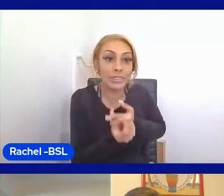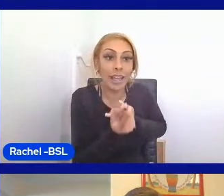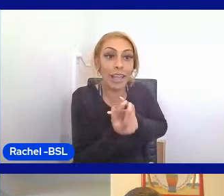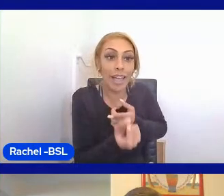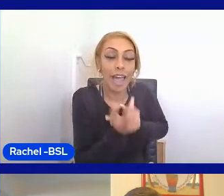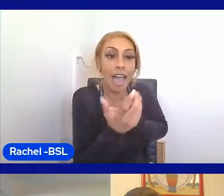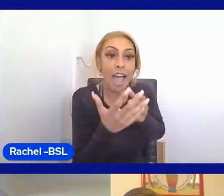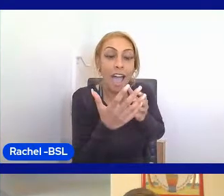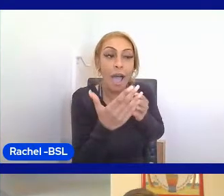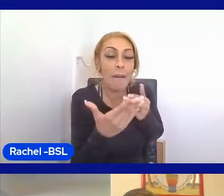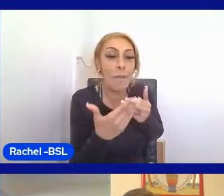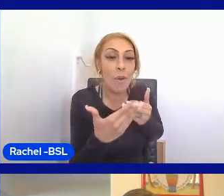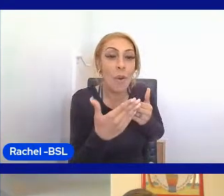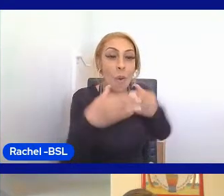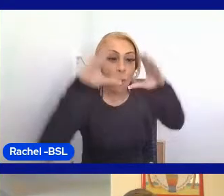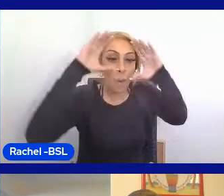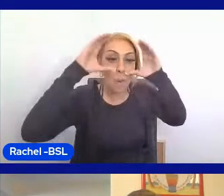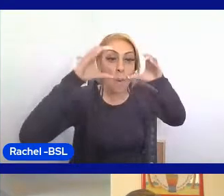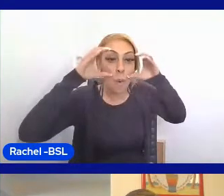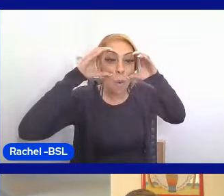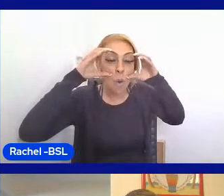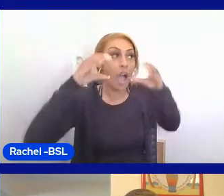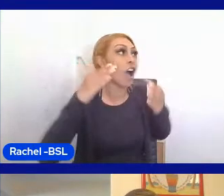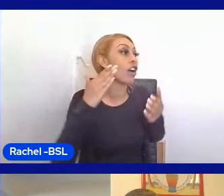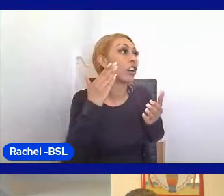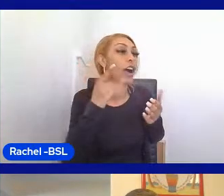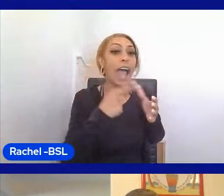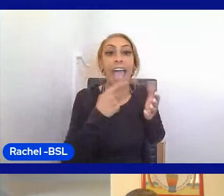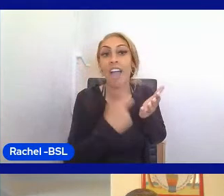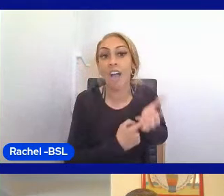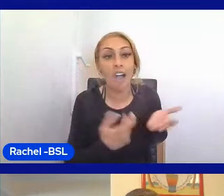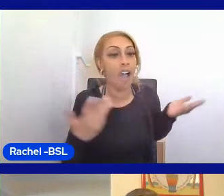we have really began to understand the possibilities through augmented reality, and